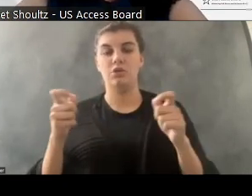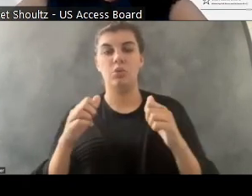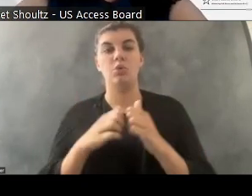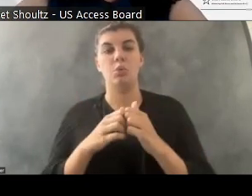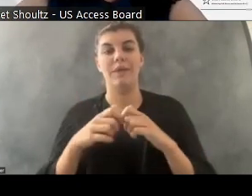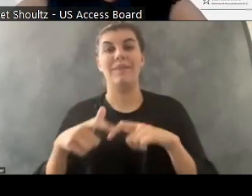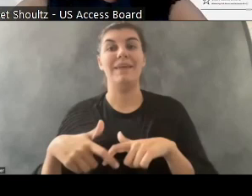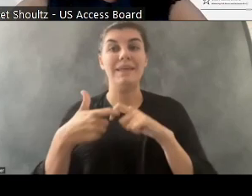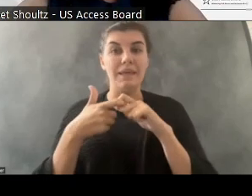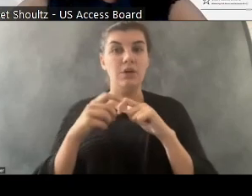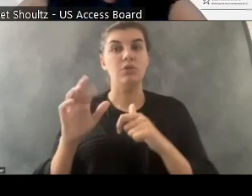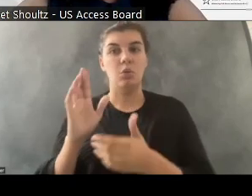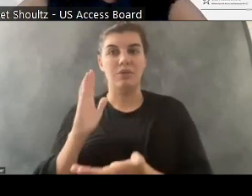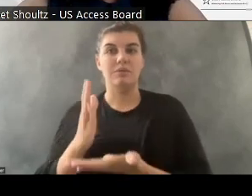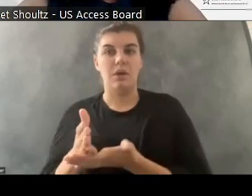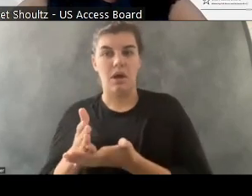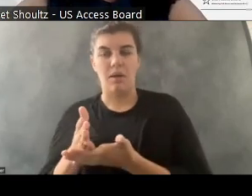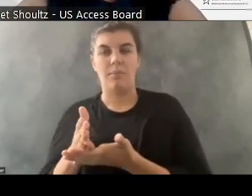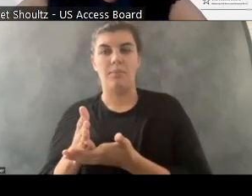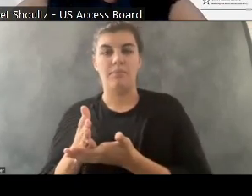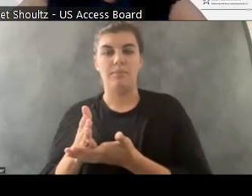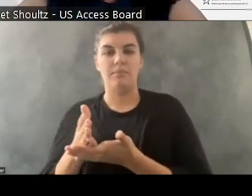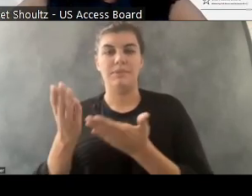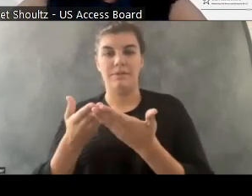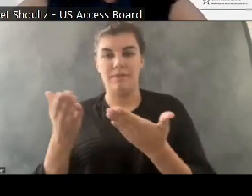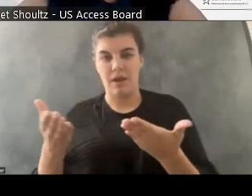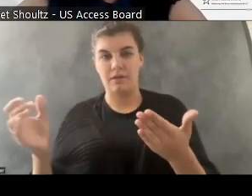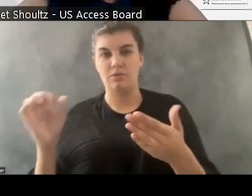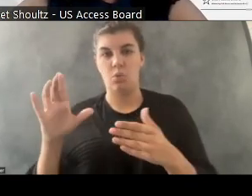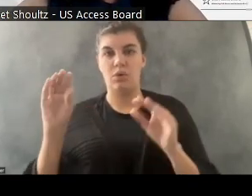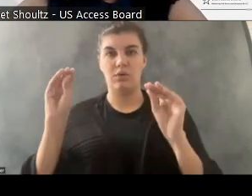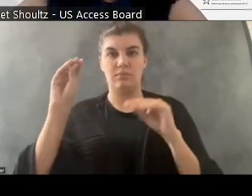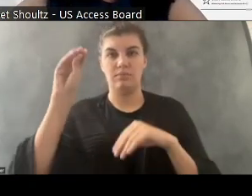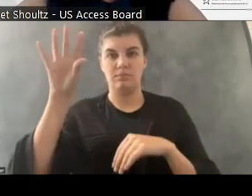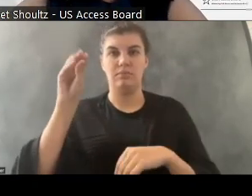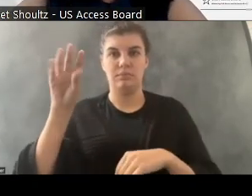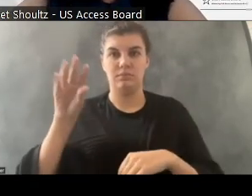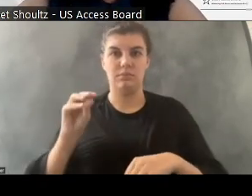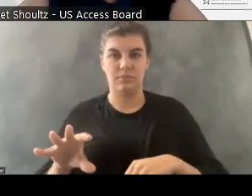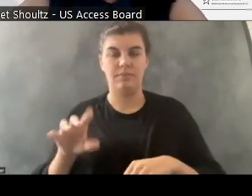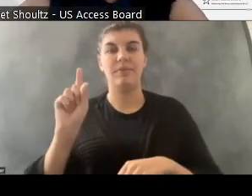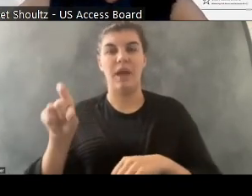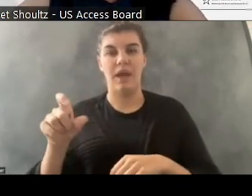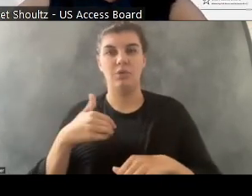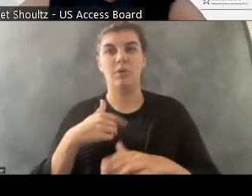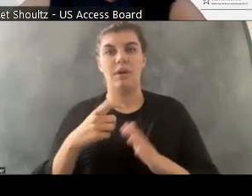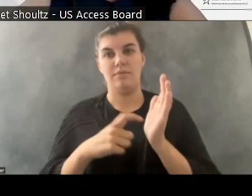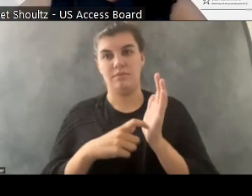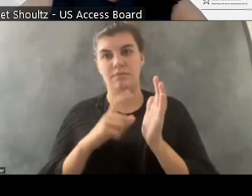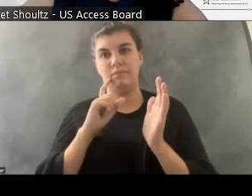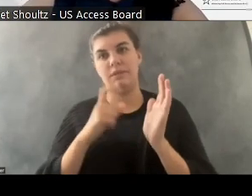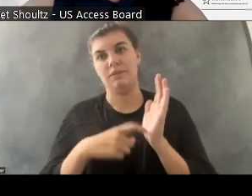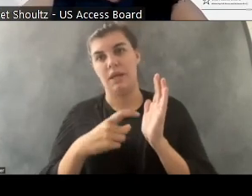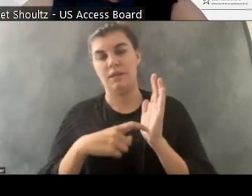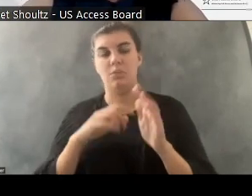or stop control devices or traffic signals must have detectable warning surfaces.